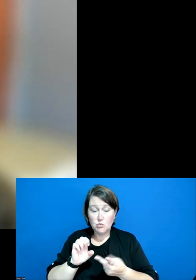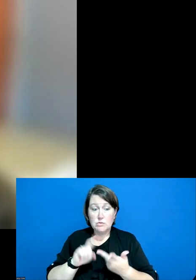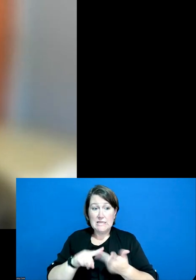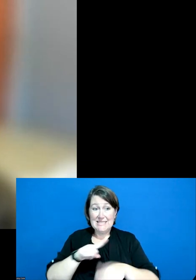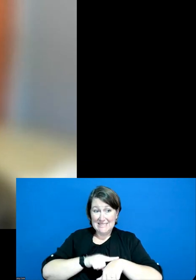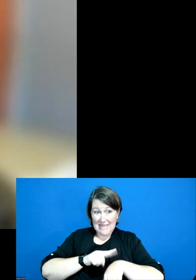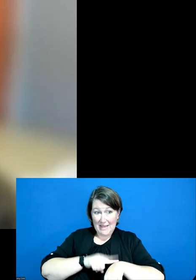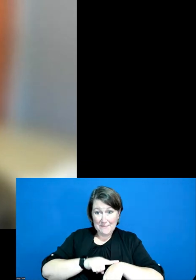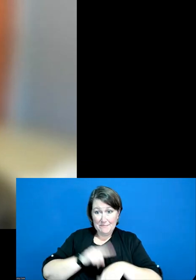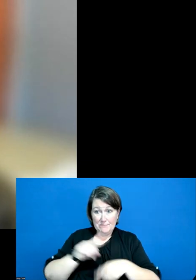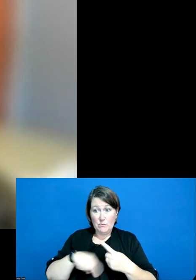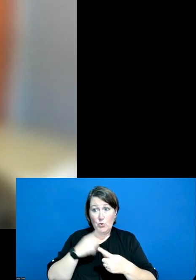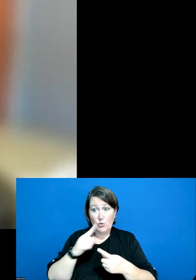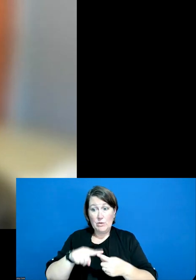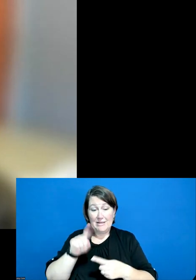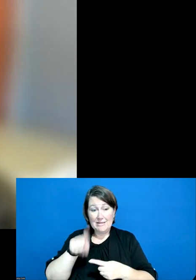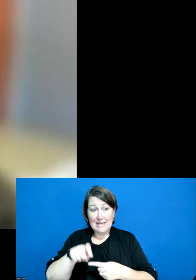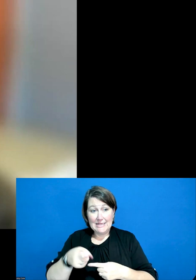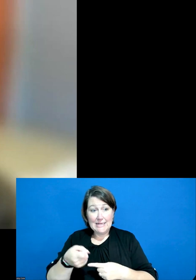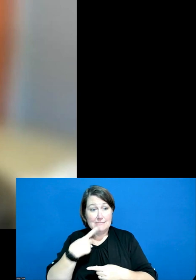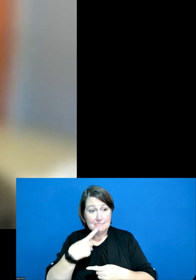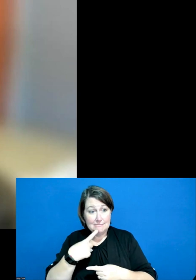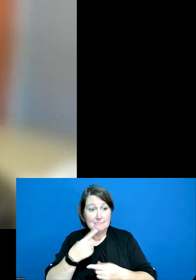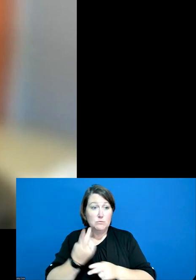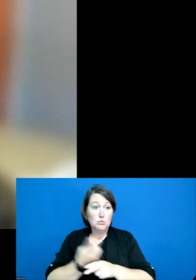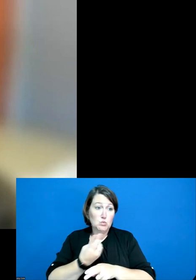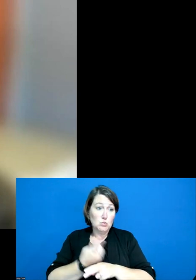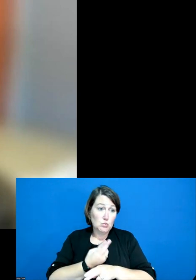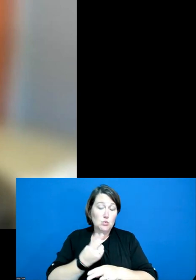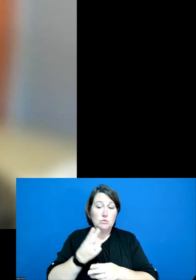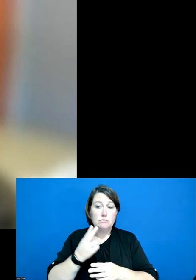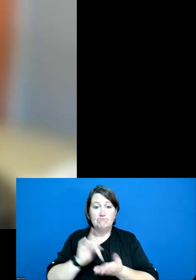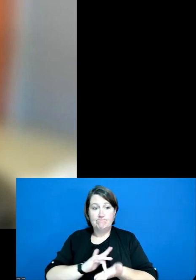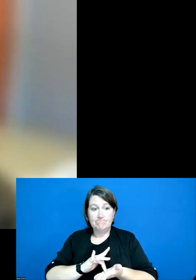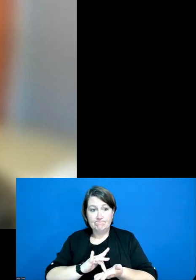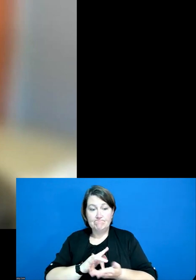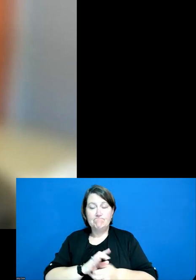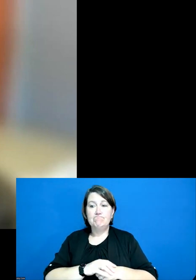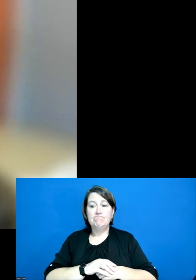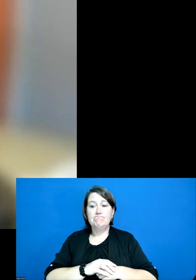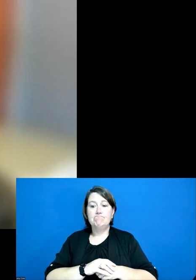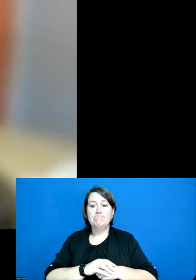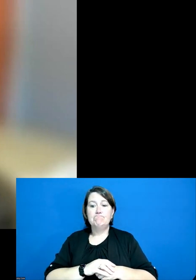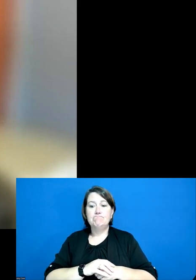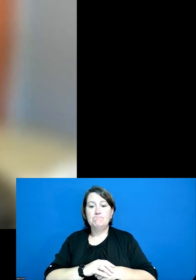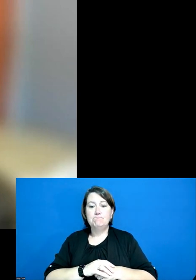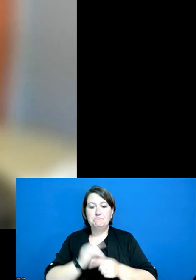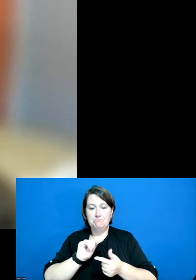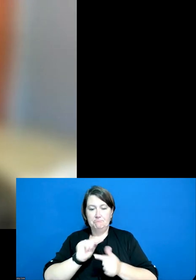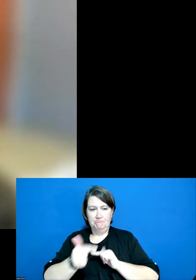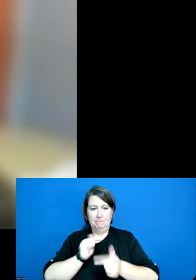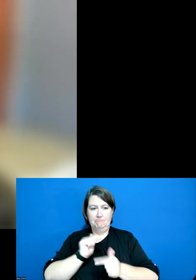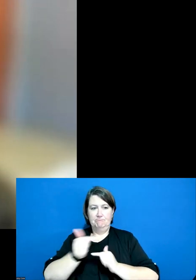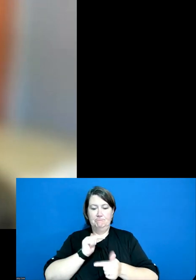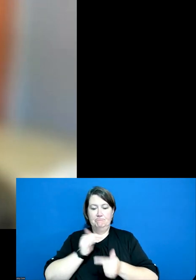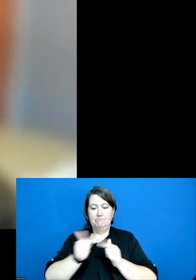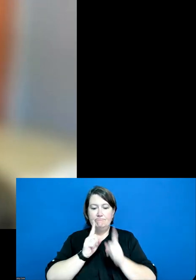of when they need to take their medication. So it's kind of this kind of back and forth dialogue.